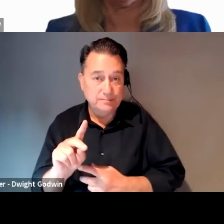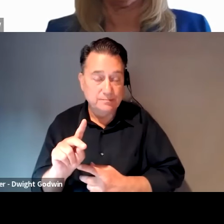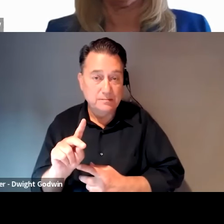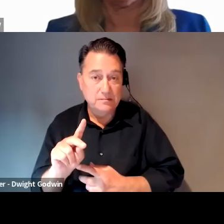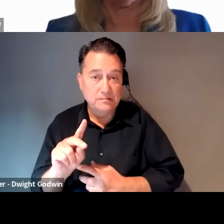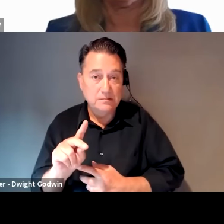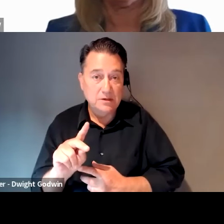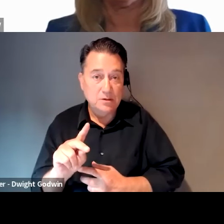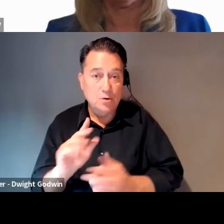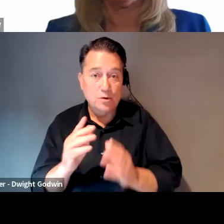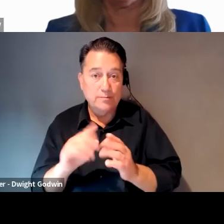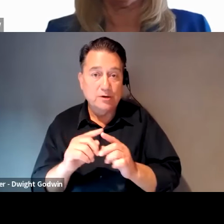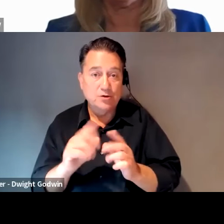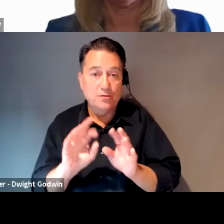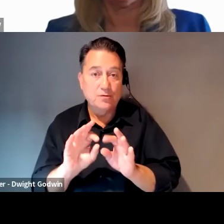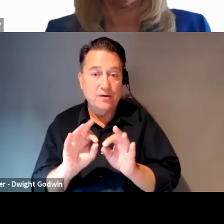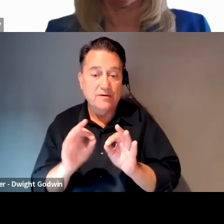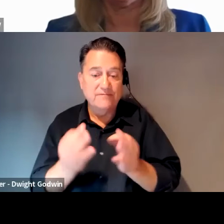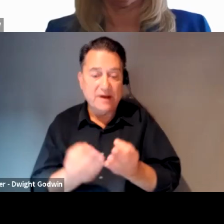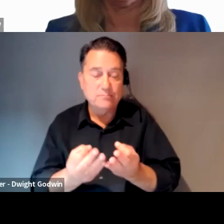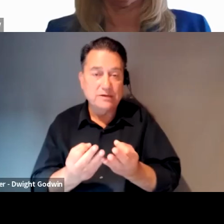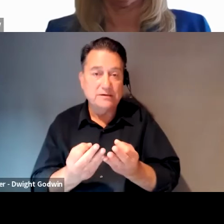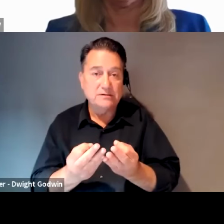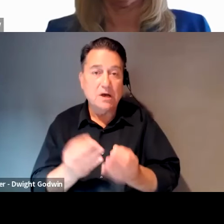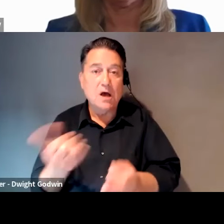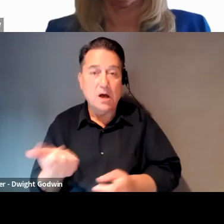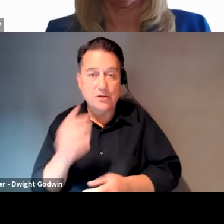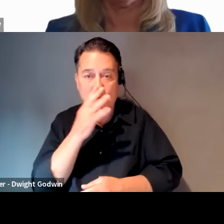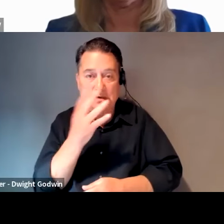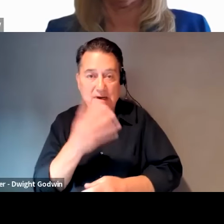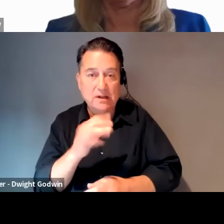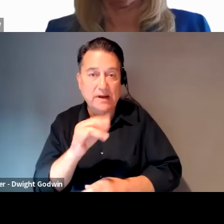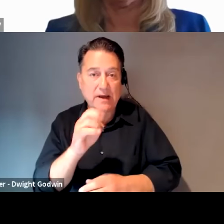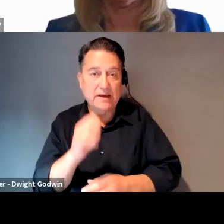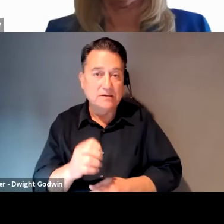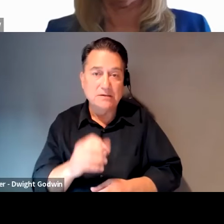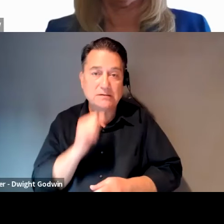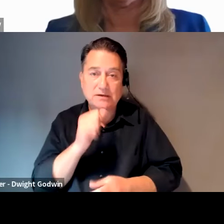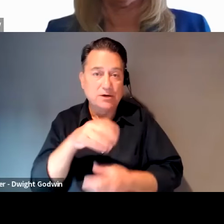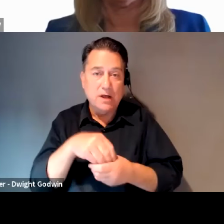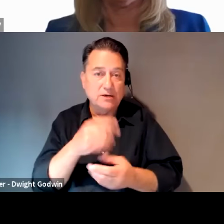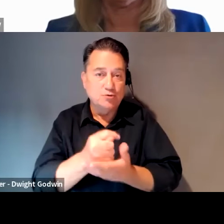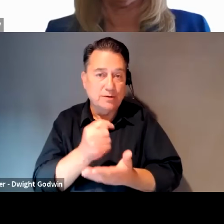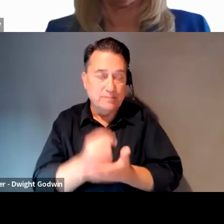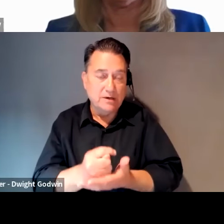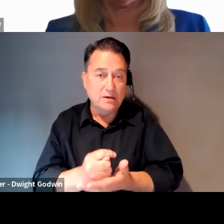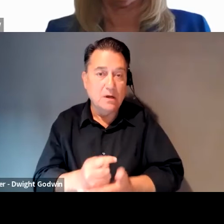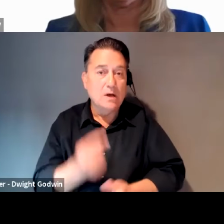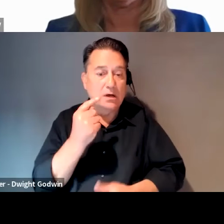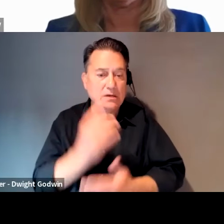who are not in family treatment court, other neglect cases within our own county. Some of the data that's been, I think, particularly interesting